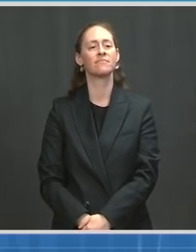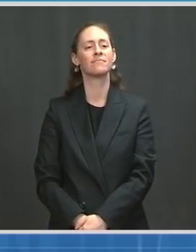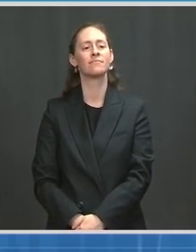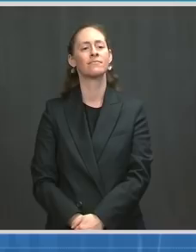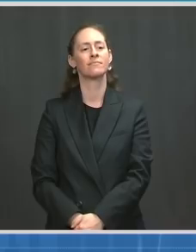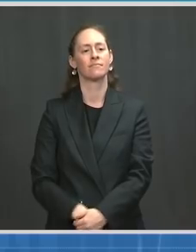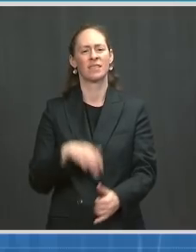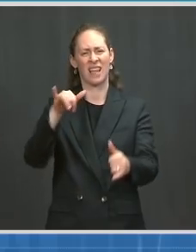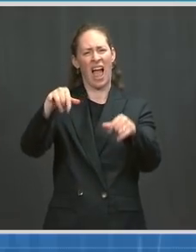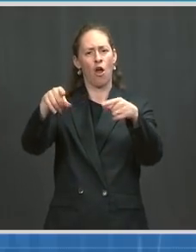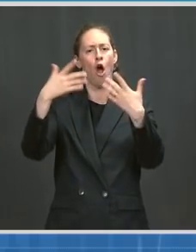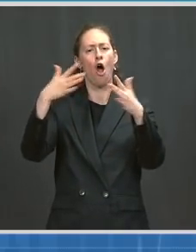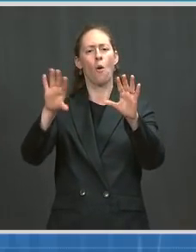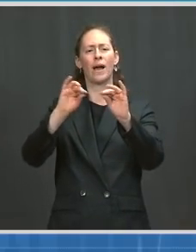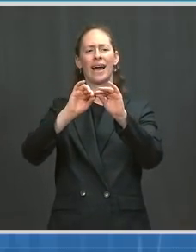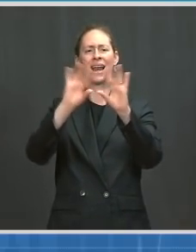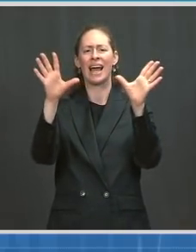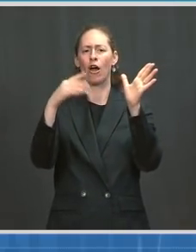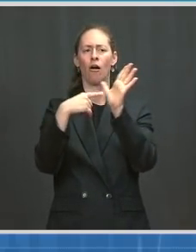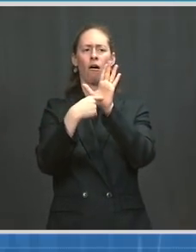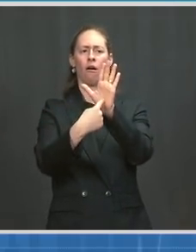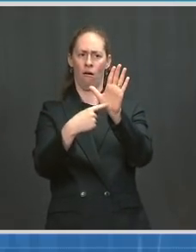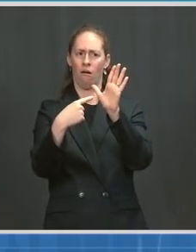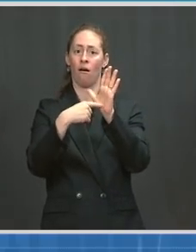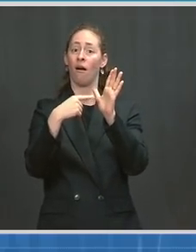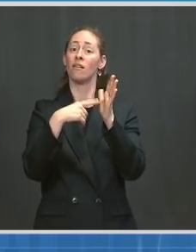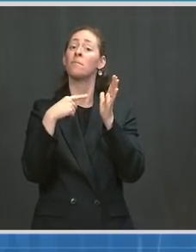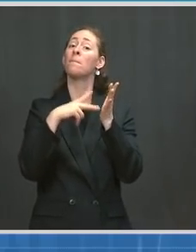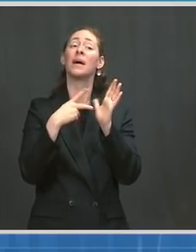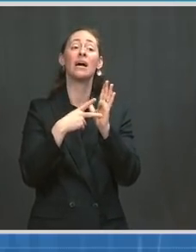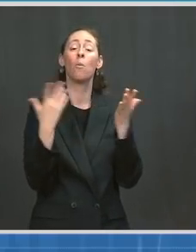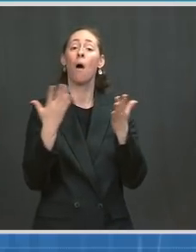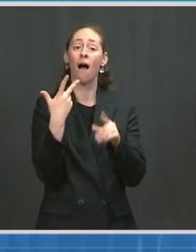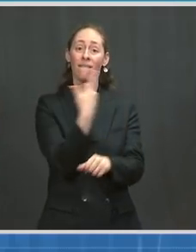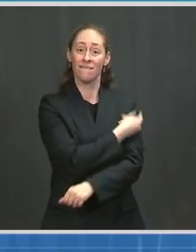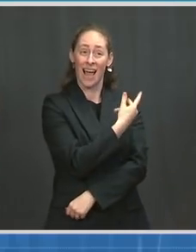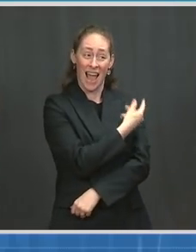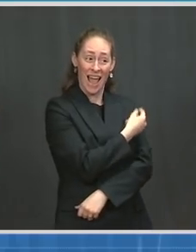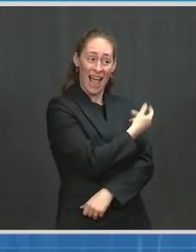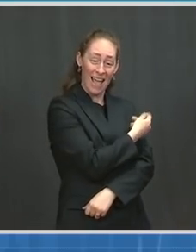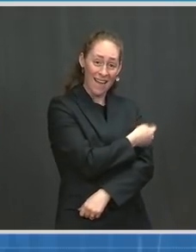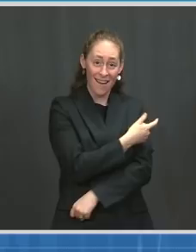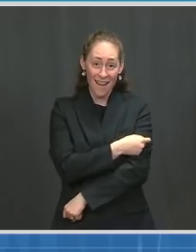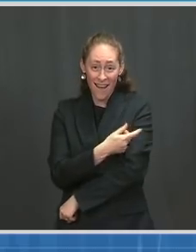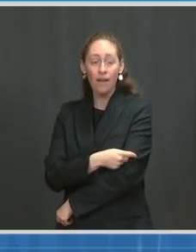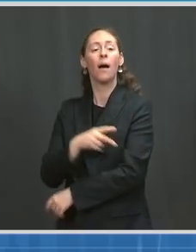and the level of community risk is decreasing. I want to thank everyone who has done their part